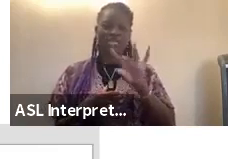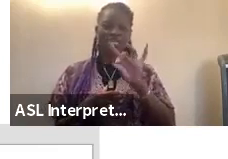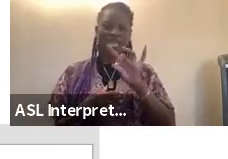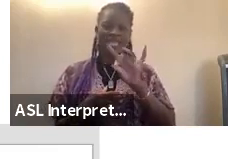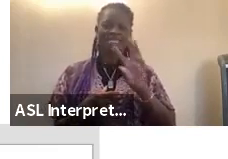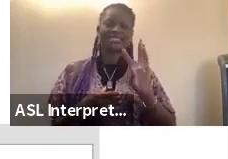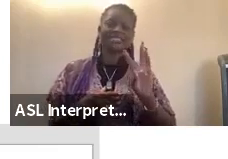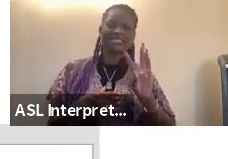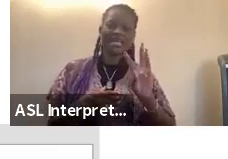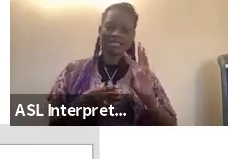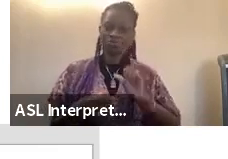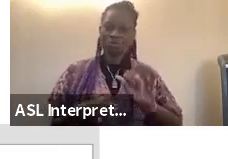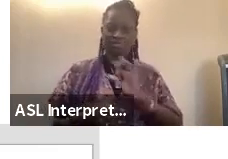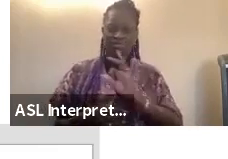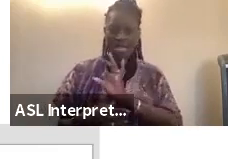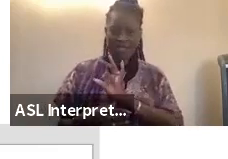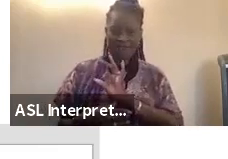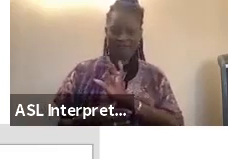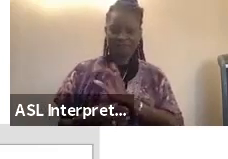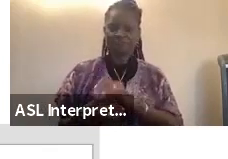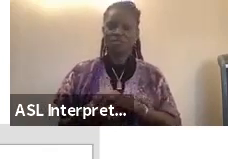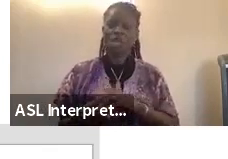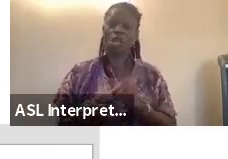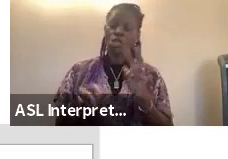Looking at among those cases, how many